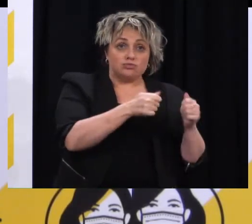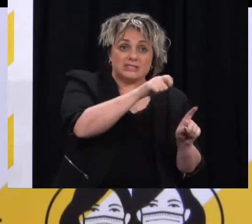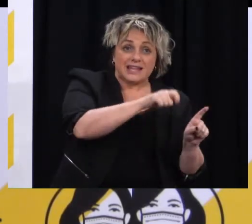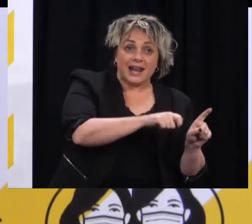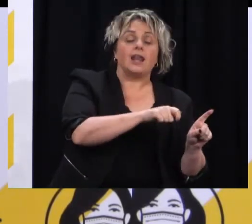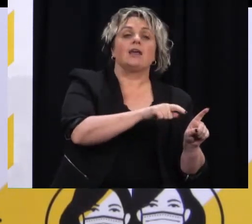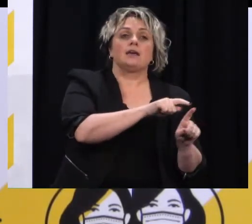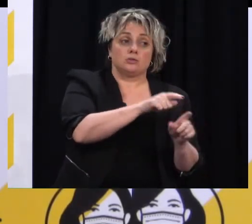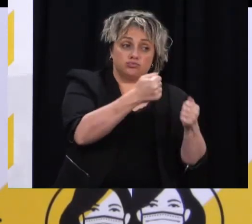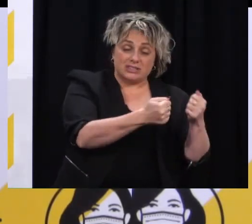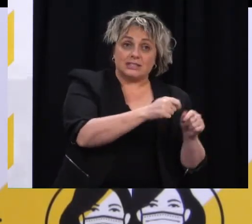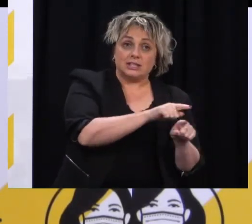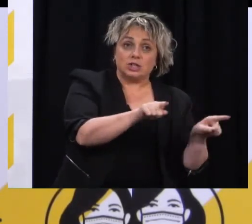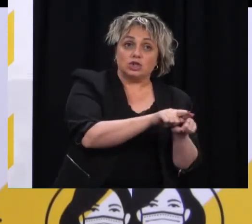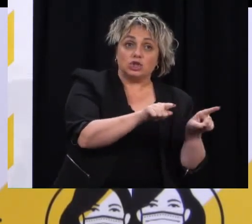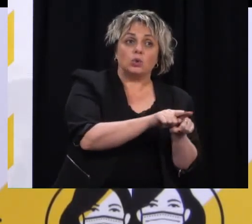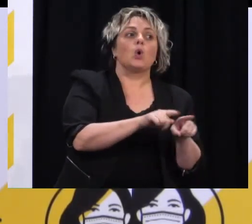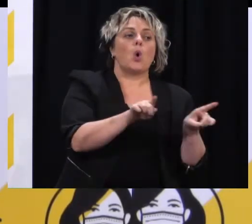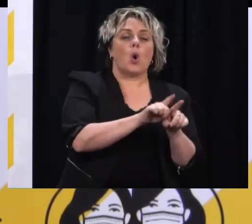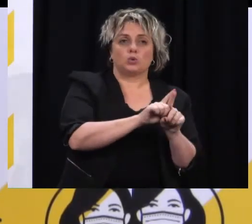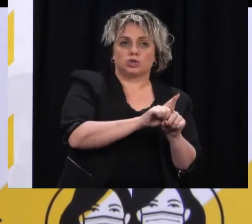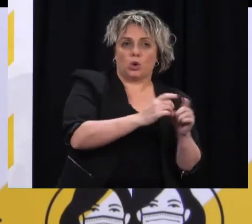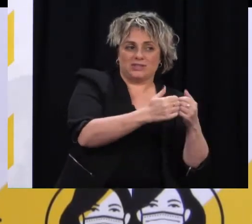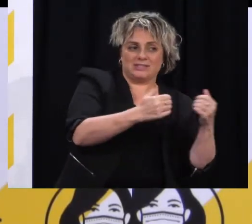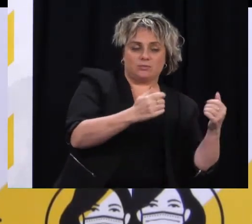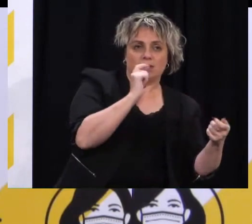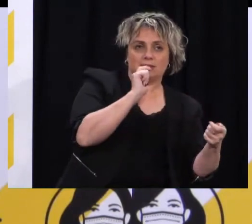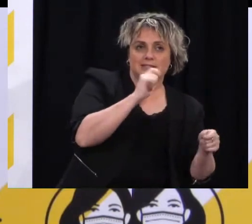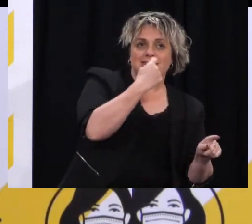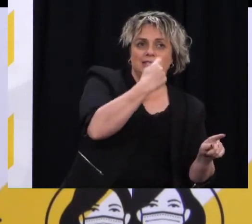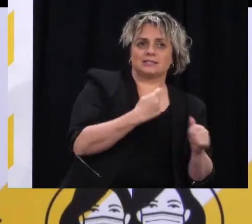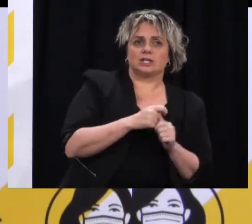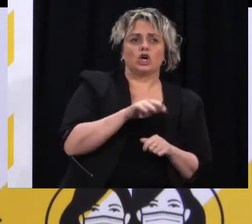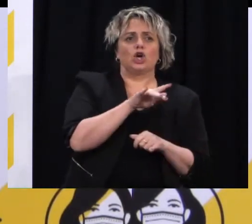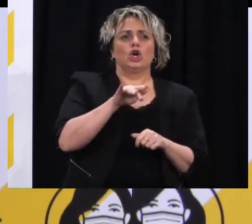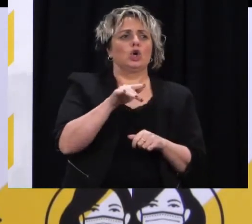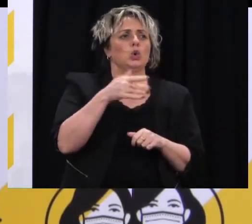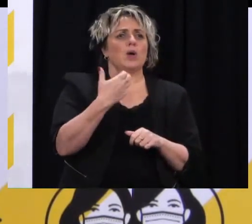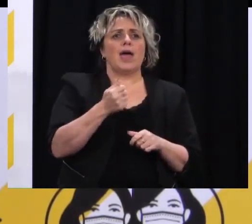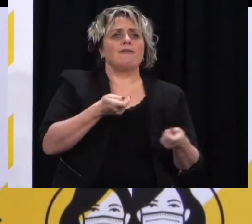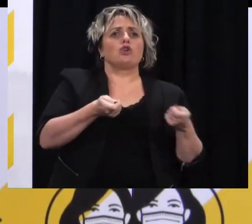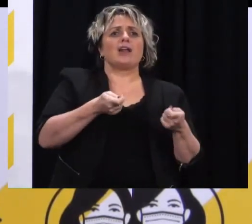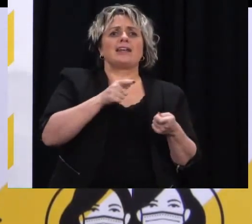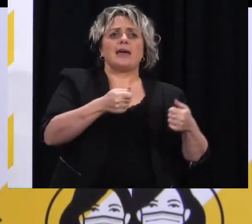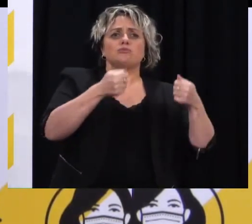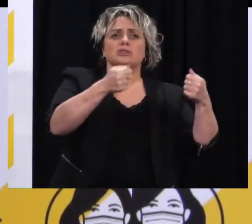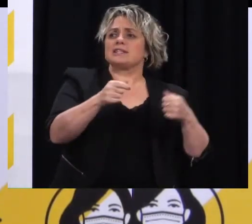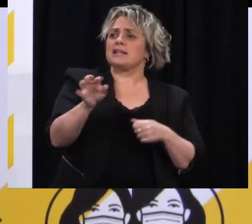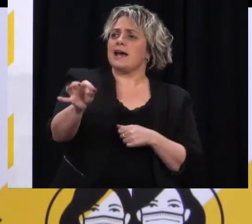running? >> All the people involved have been told to get